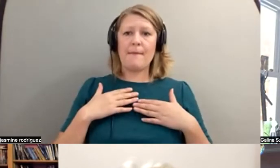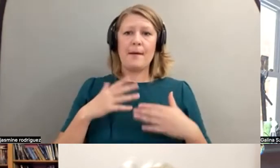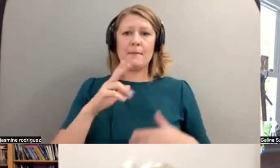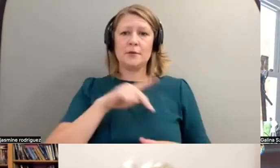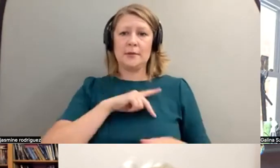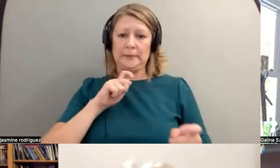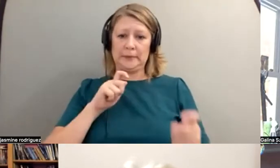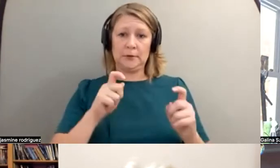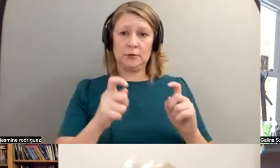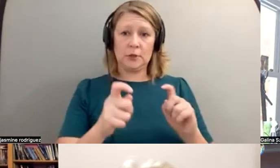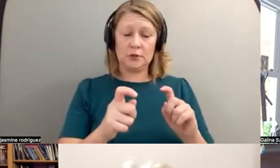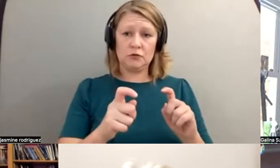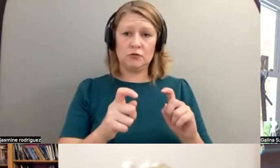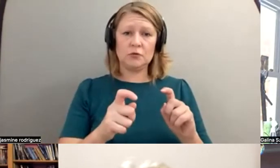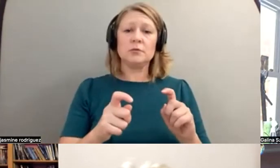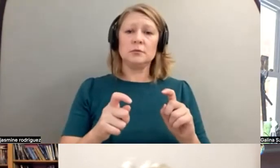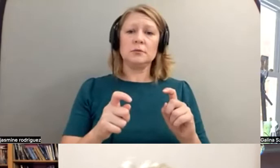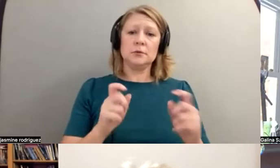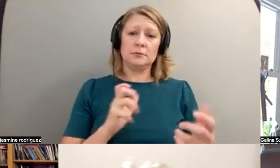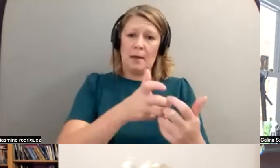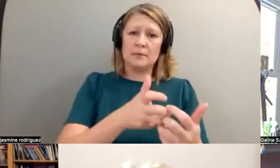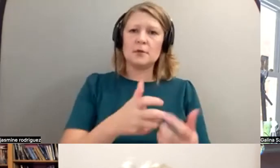months after I arrived here. So anyway,